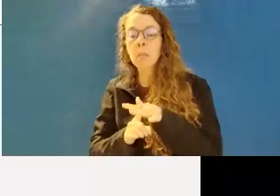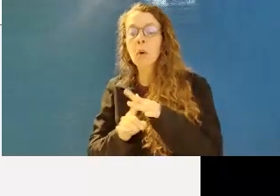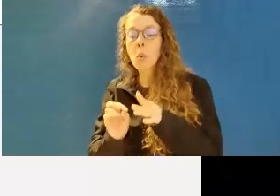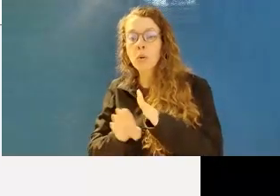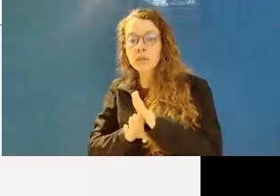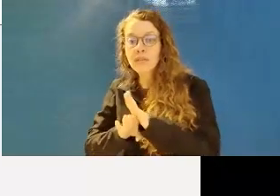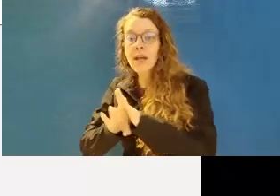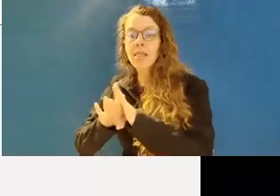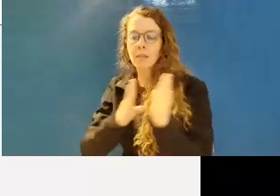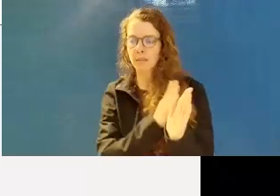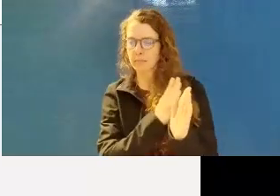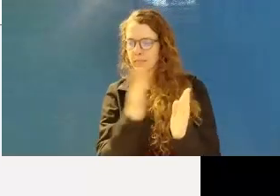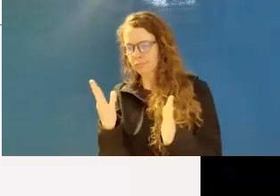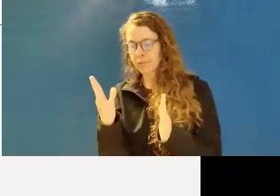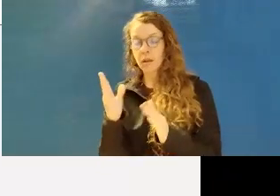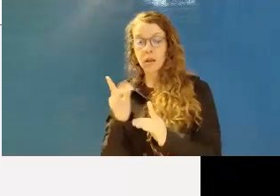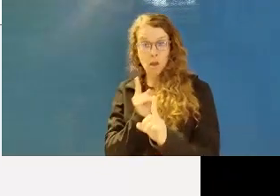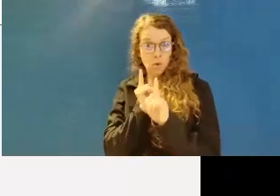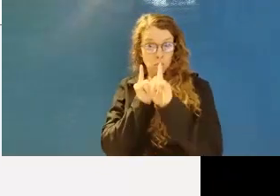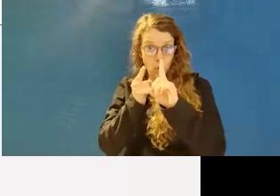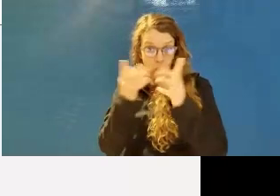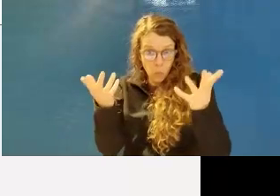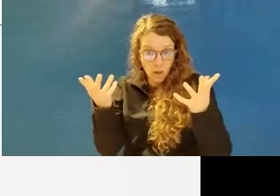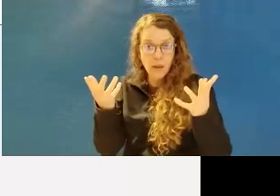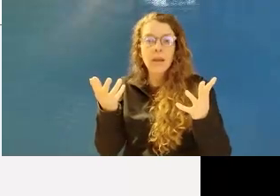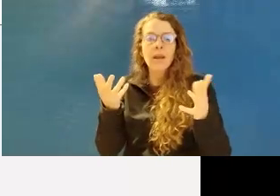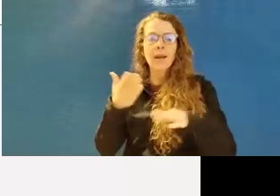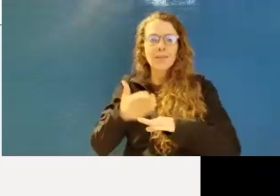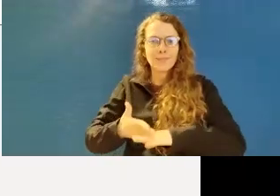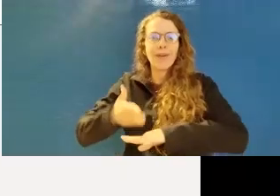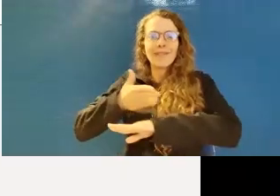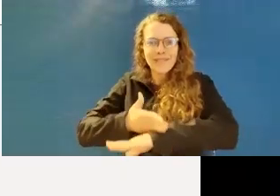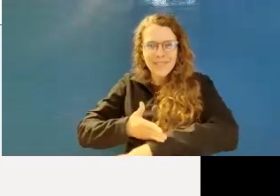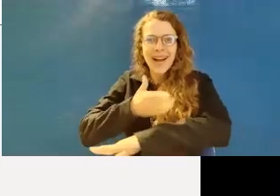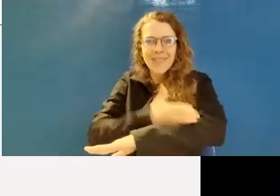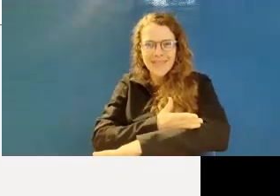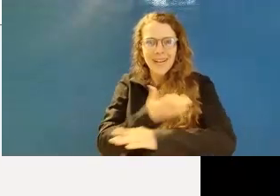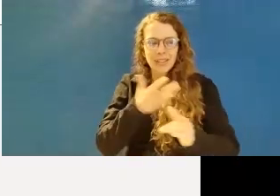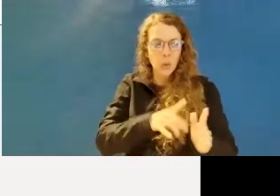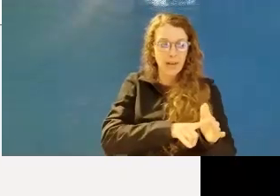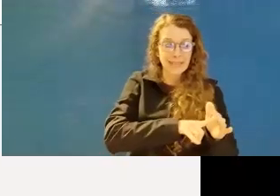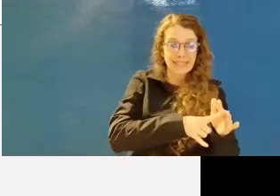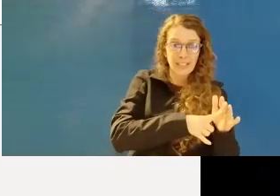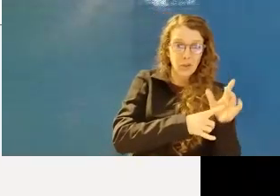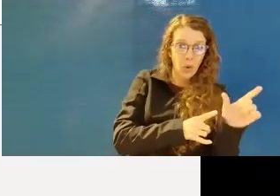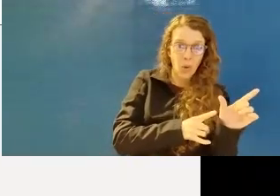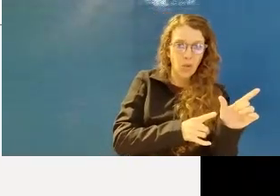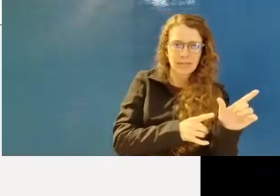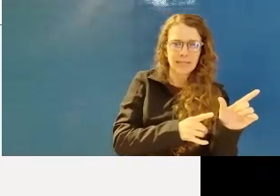Our main goal is to move up. So we're not at the initial sort of ranking.